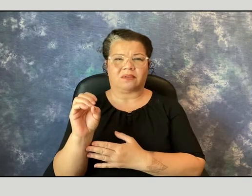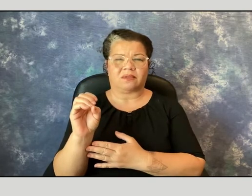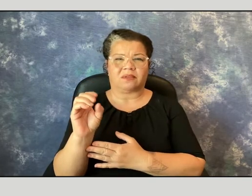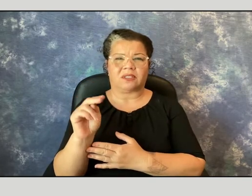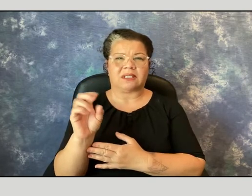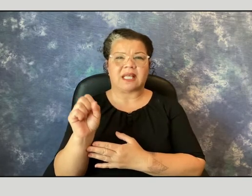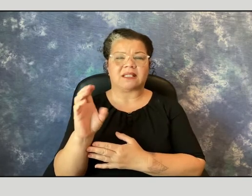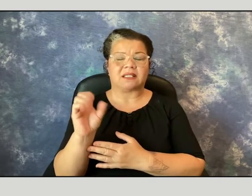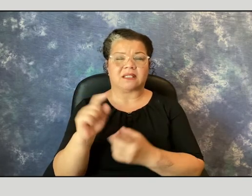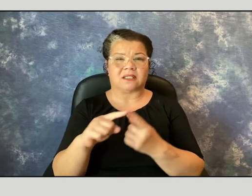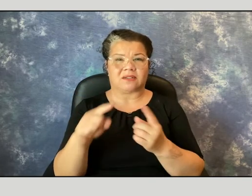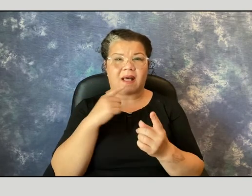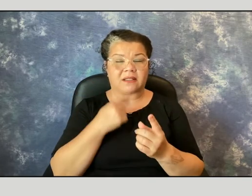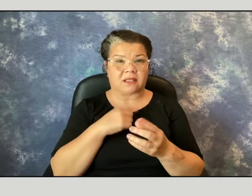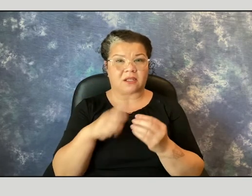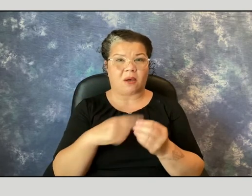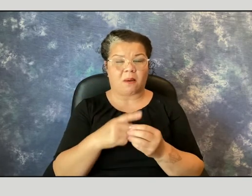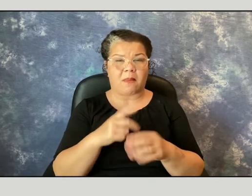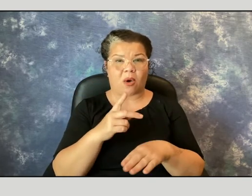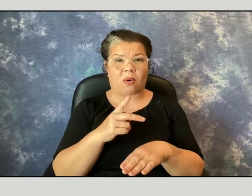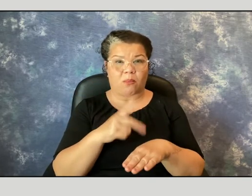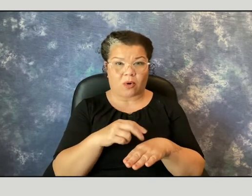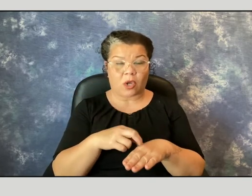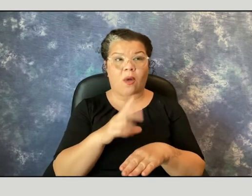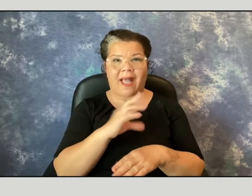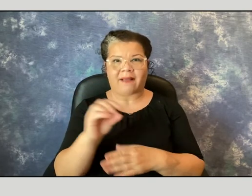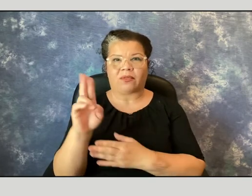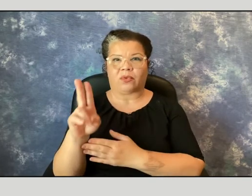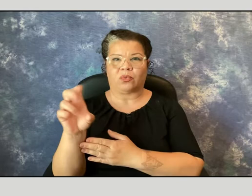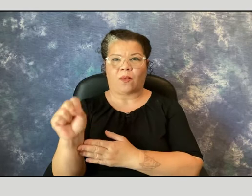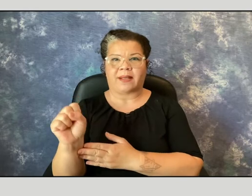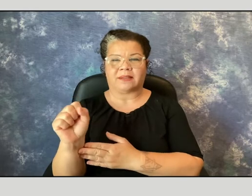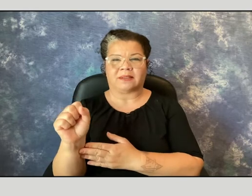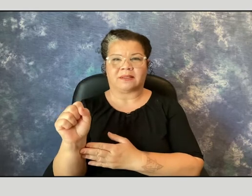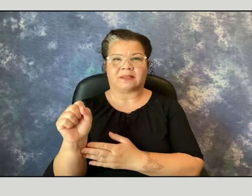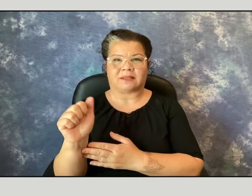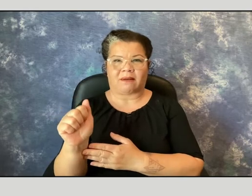as much as it tells us about race, racial attitudes in Puerto Rico?